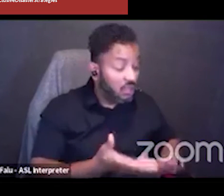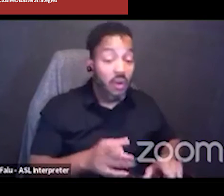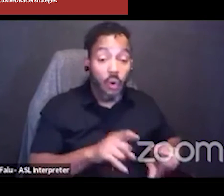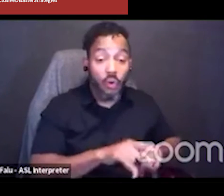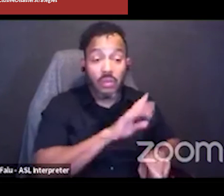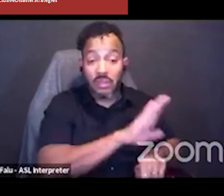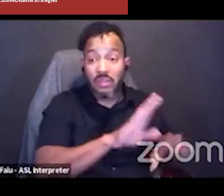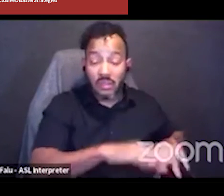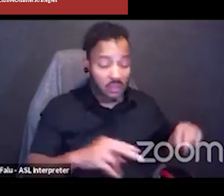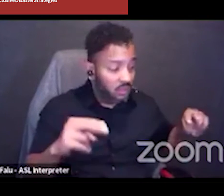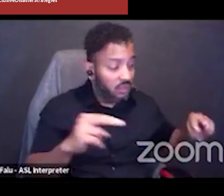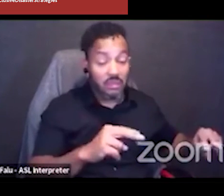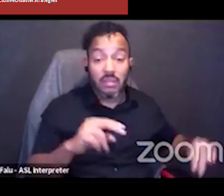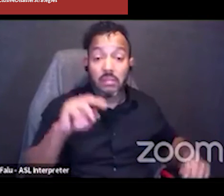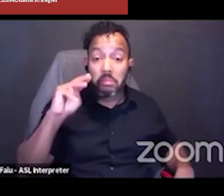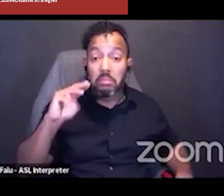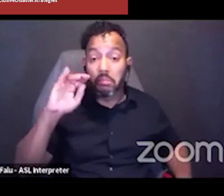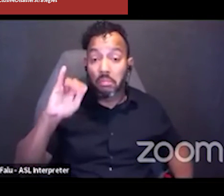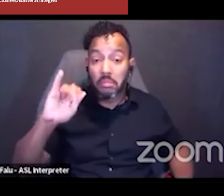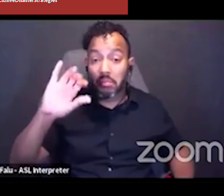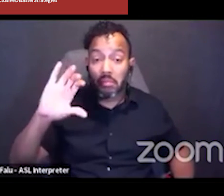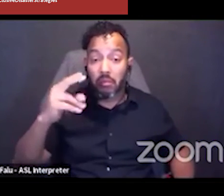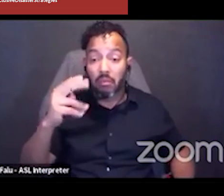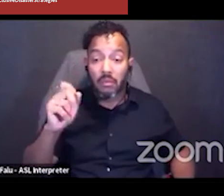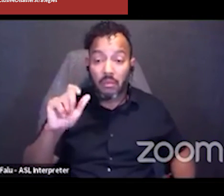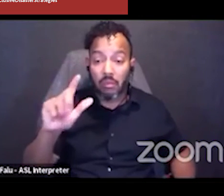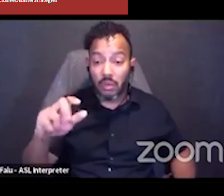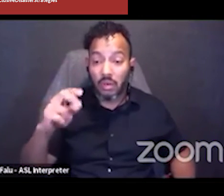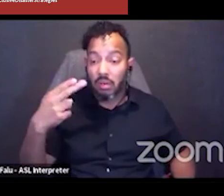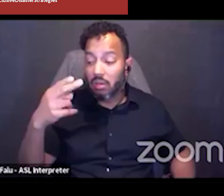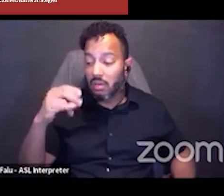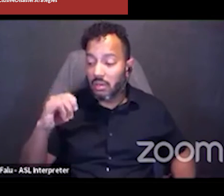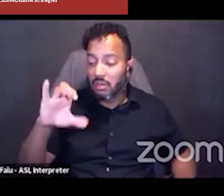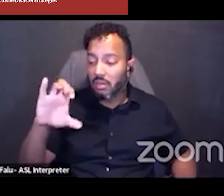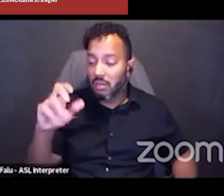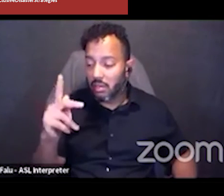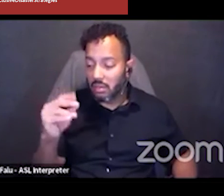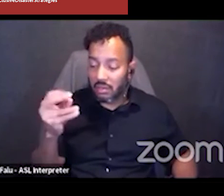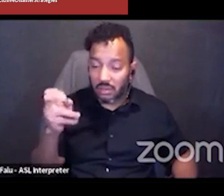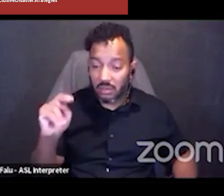Michael is not the only black person being denied.